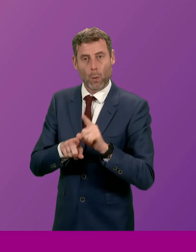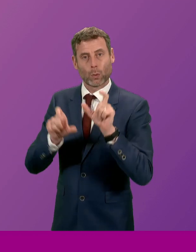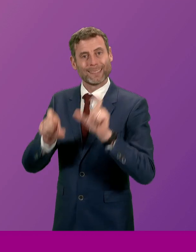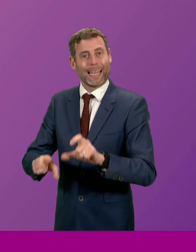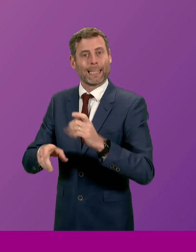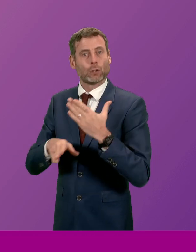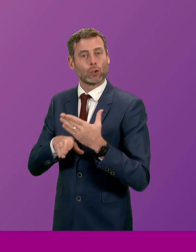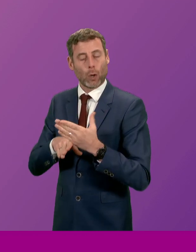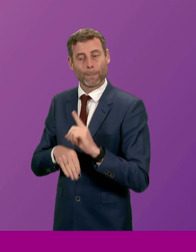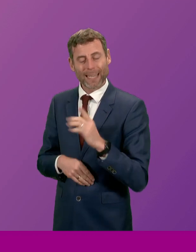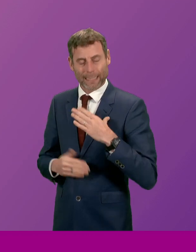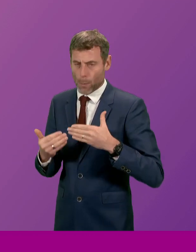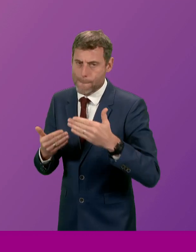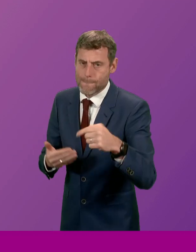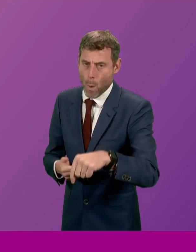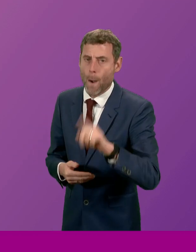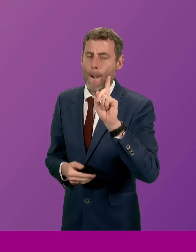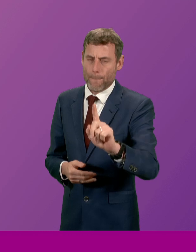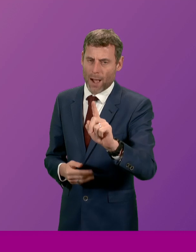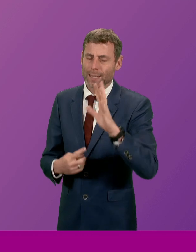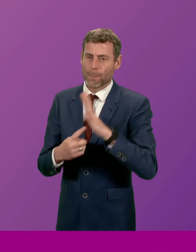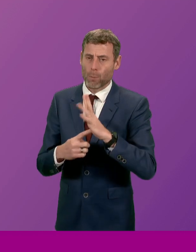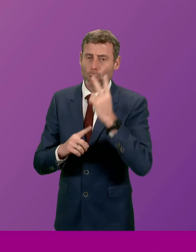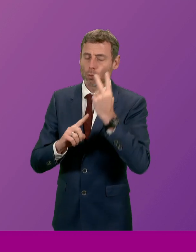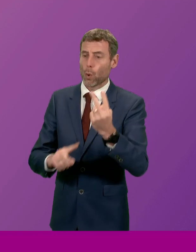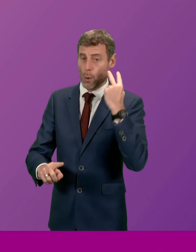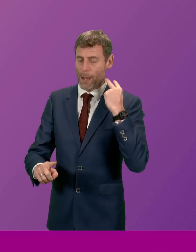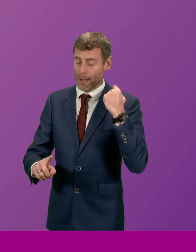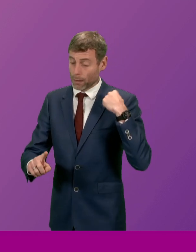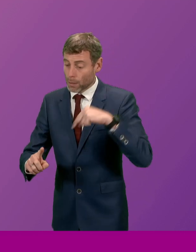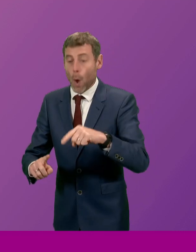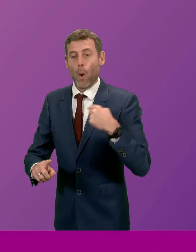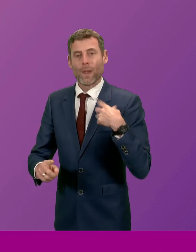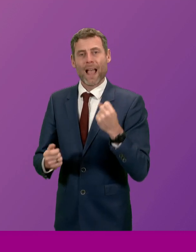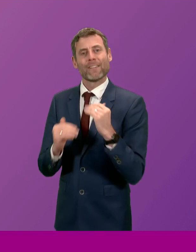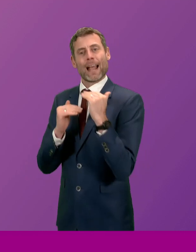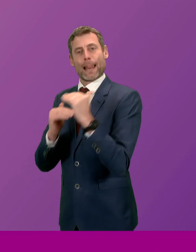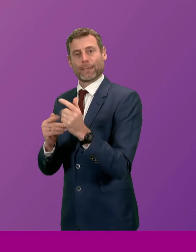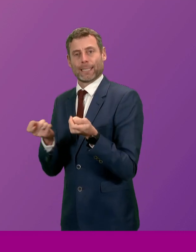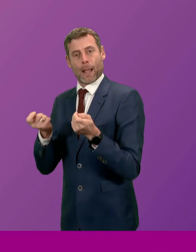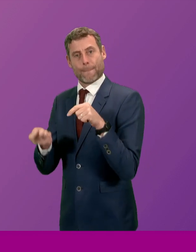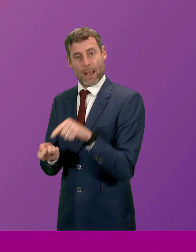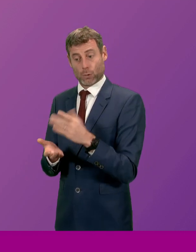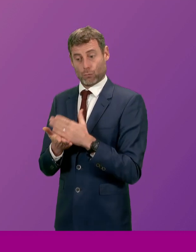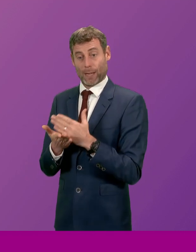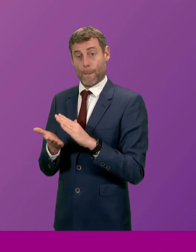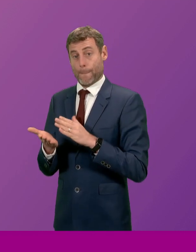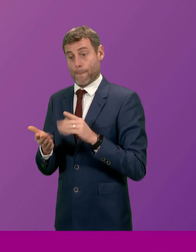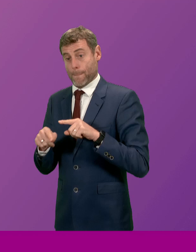but we have to be cognisant of the fact that we have only limited powers in this area, as employment powers are reserved to the United Kingdom Government.